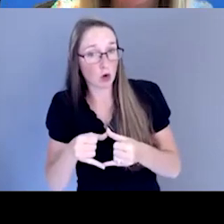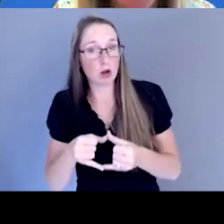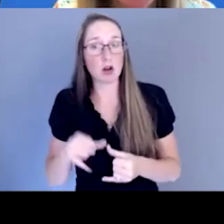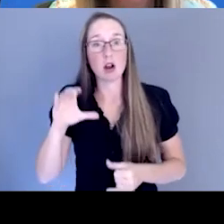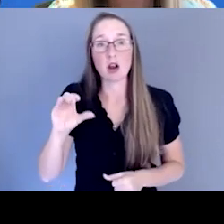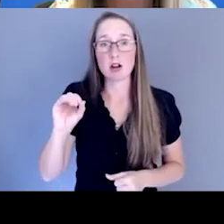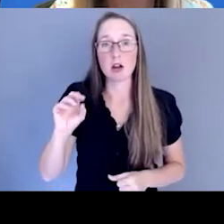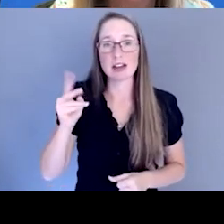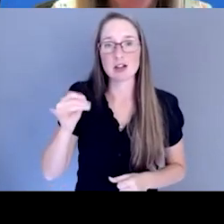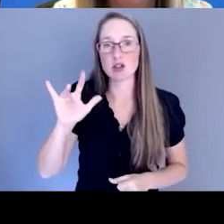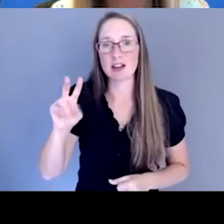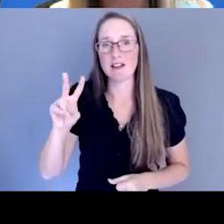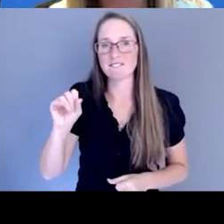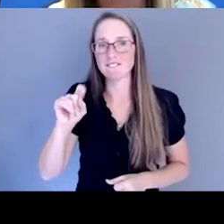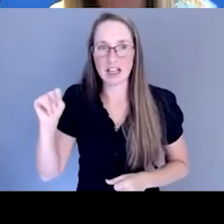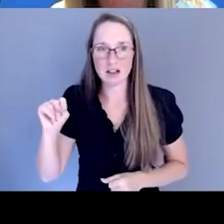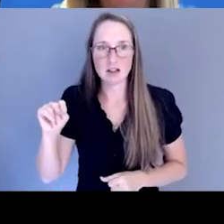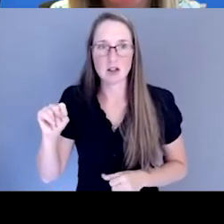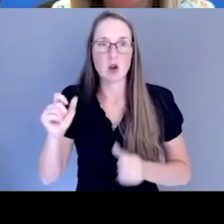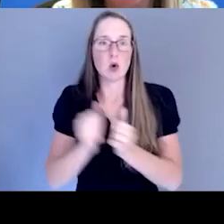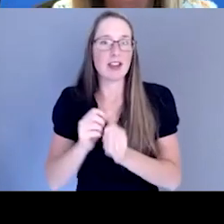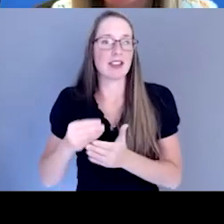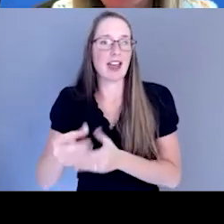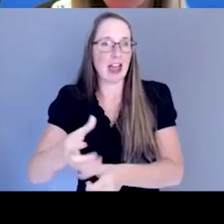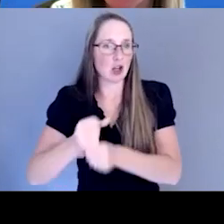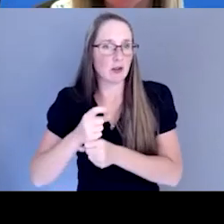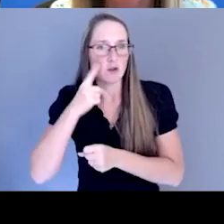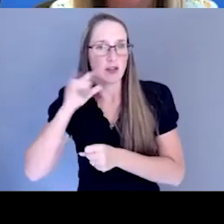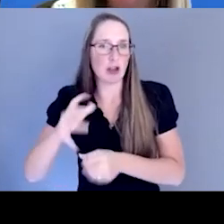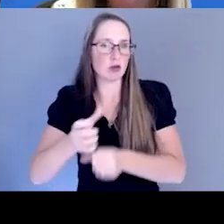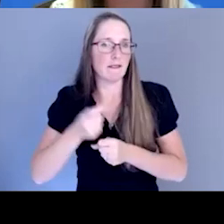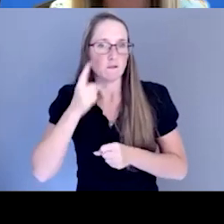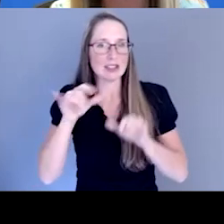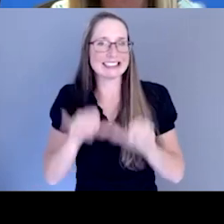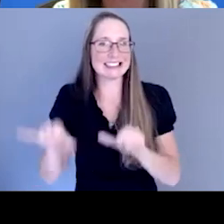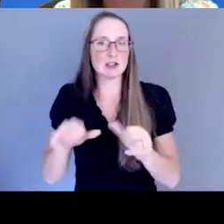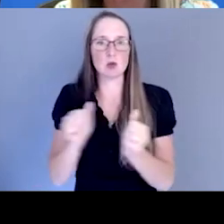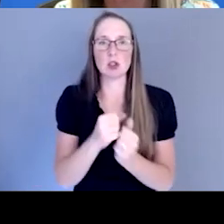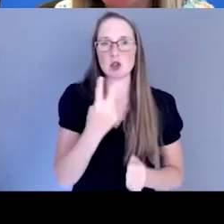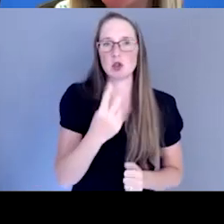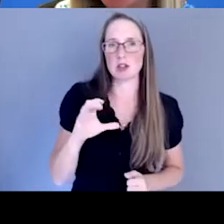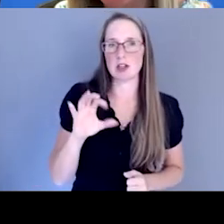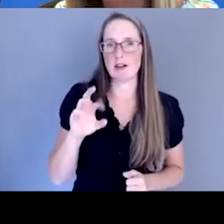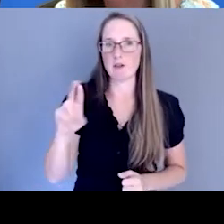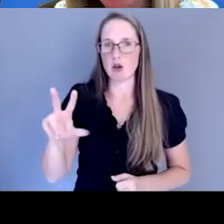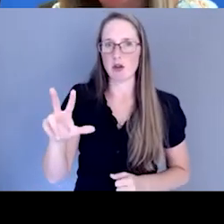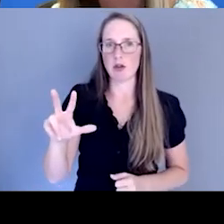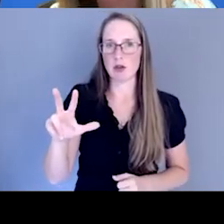vest upon acquisition in the recipient for consistency with 2 CFR 200.313(a).